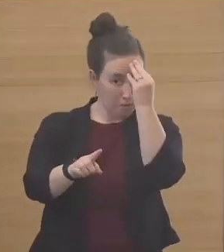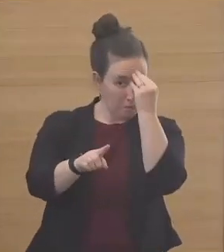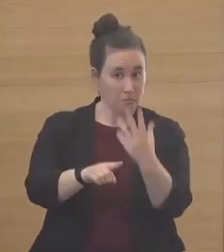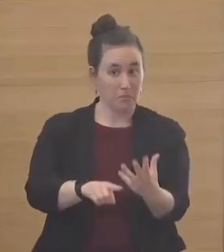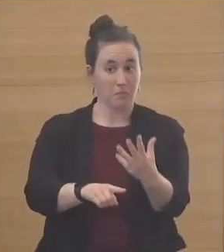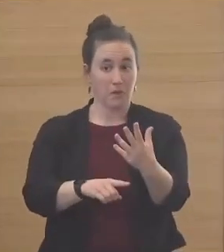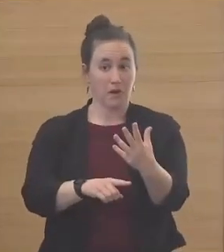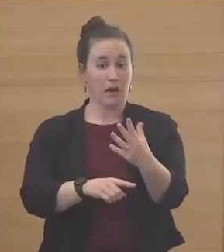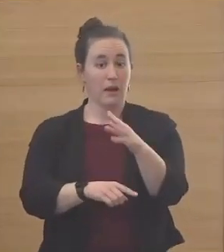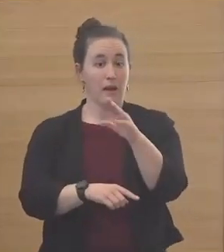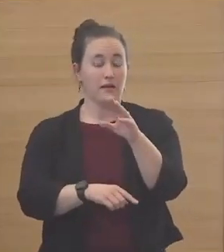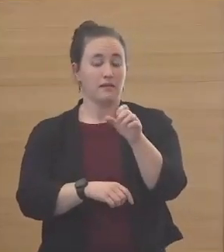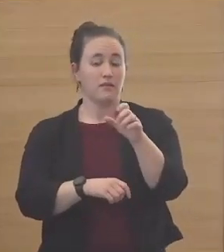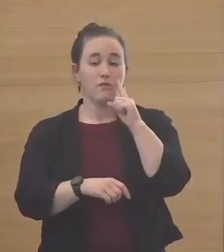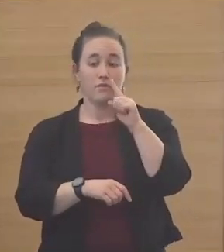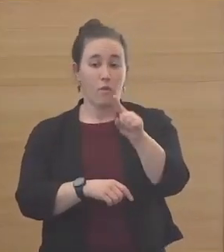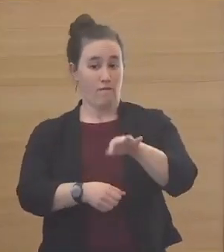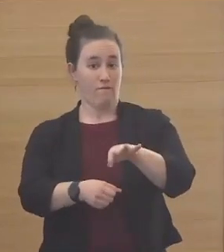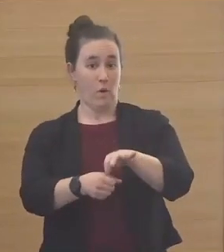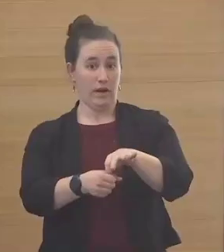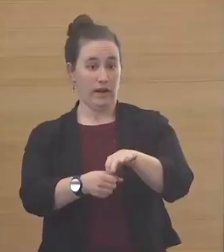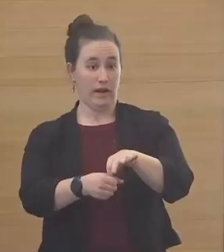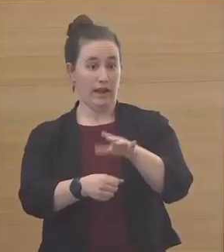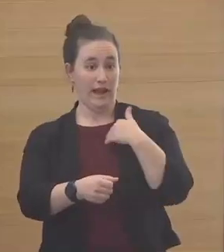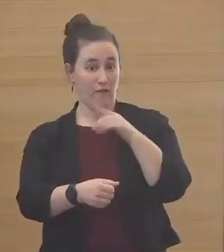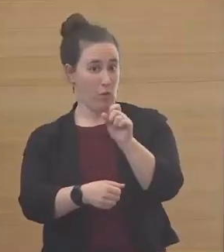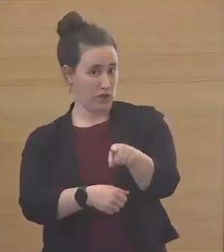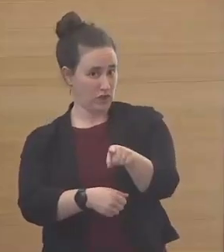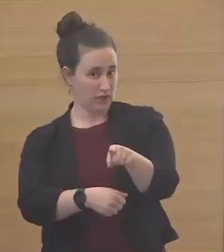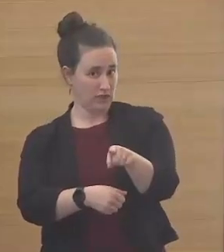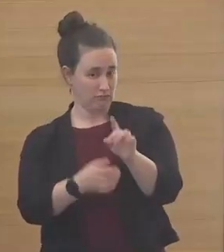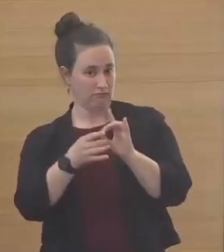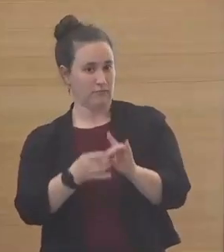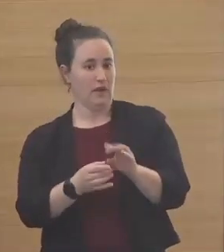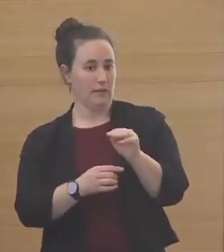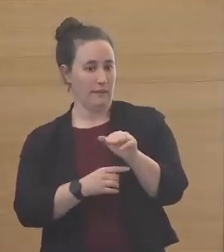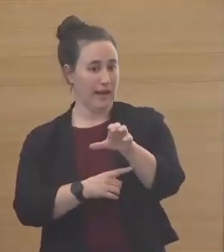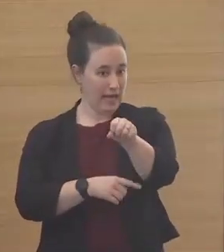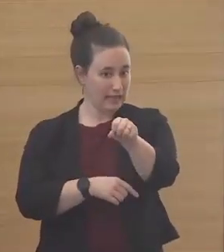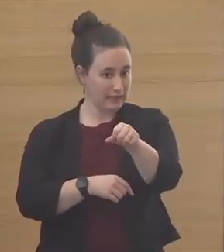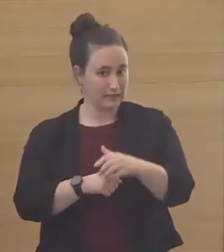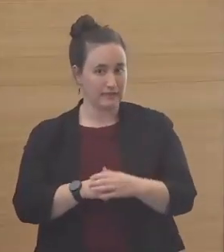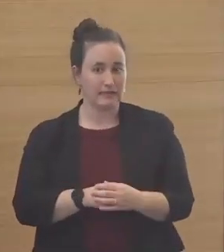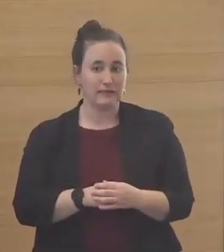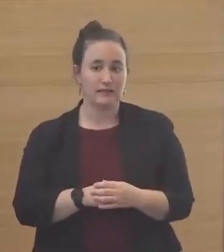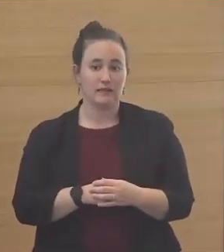alleviate that